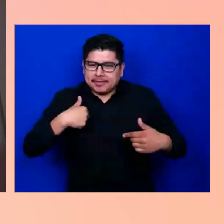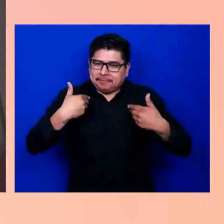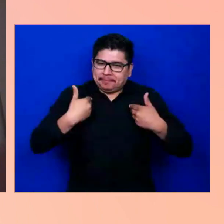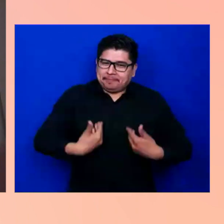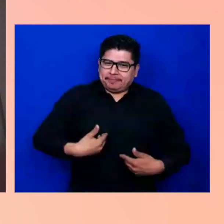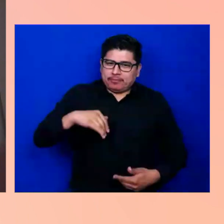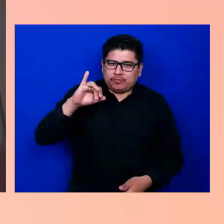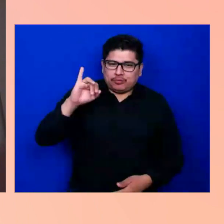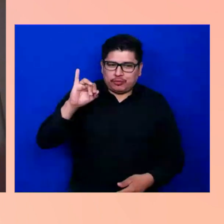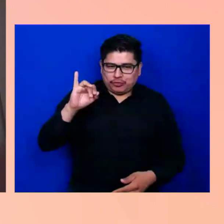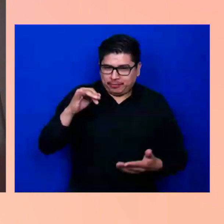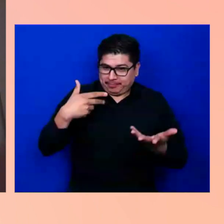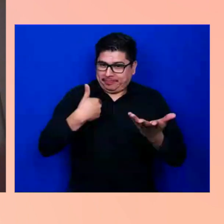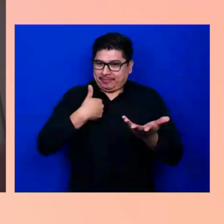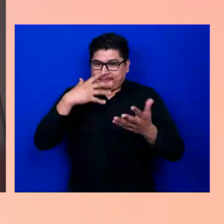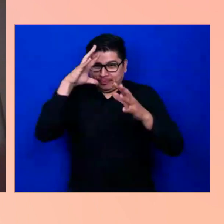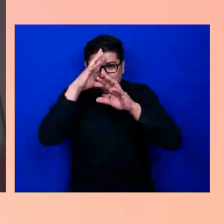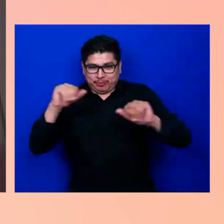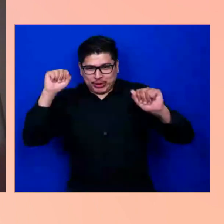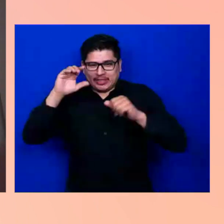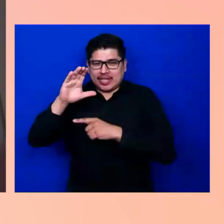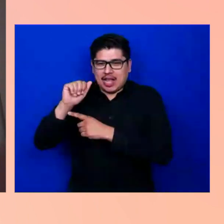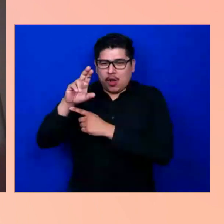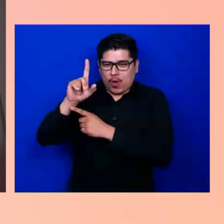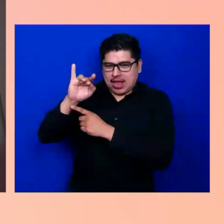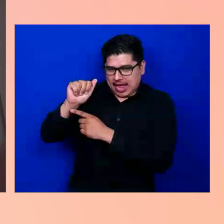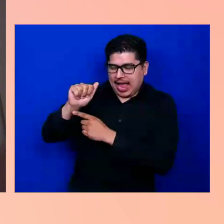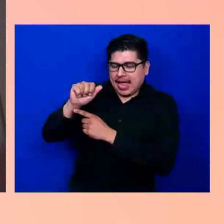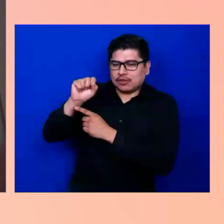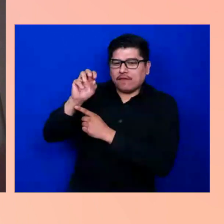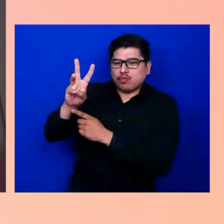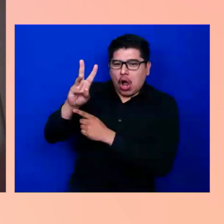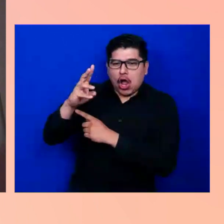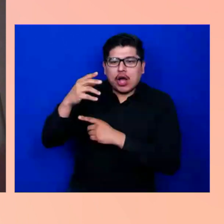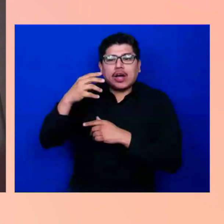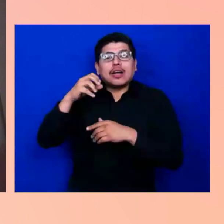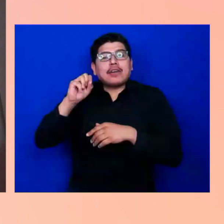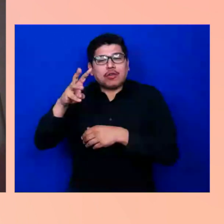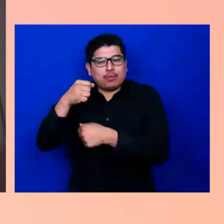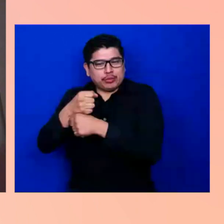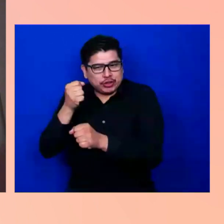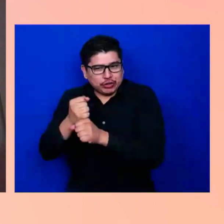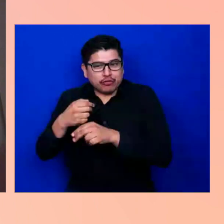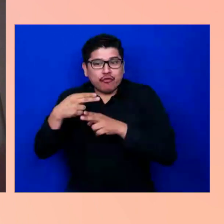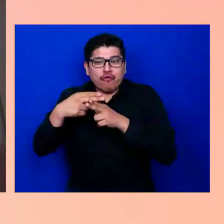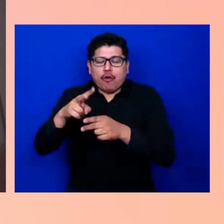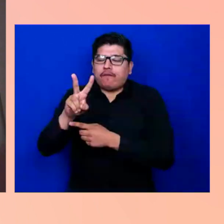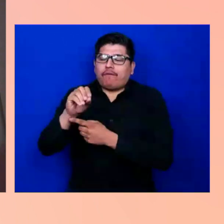our software products called WasteWorks run in landfills and recycling centers all over North America.